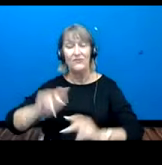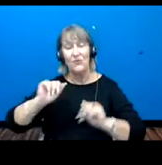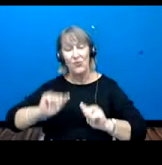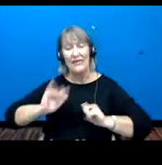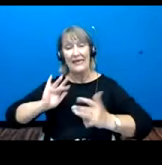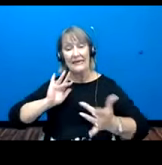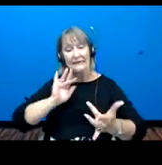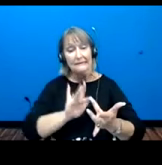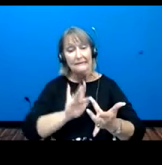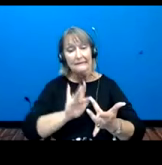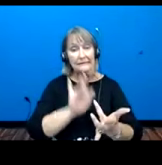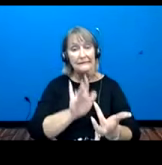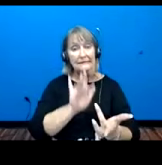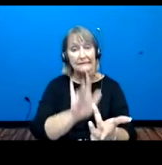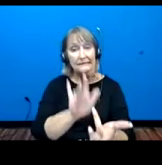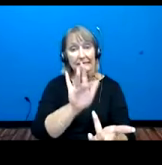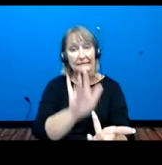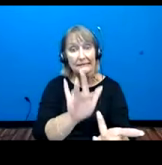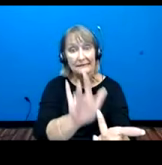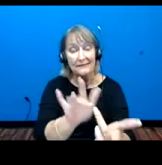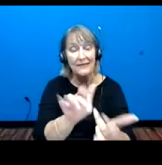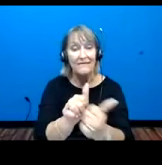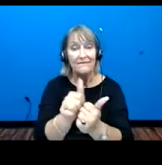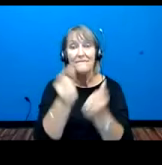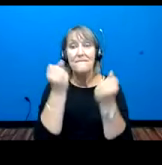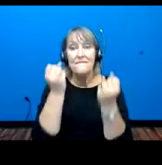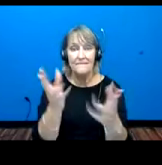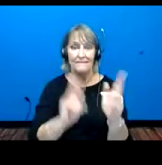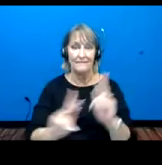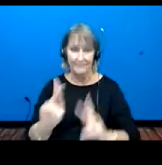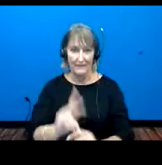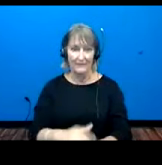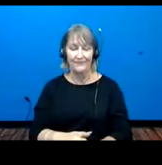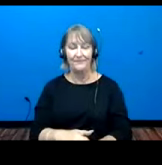that you all have in the community. So as an organization serving folks with disabilities,